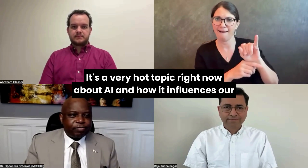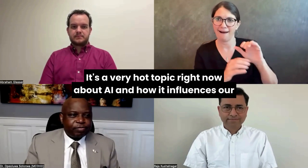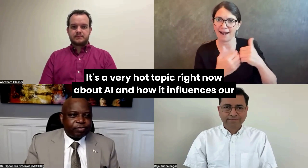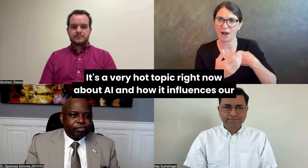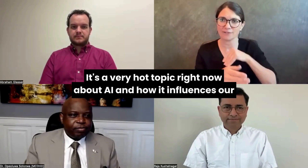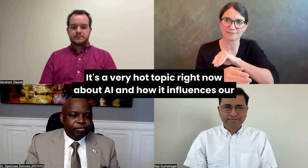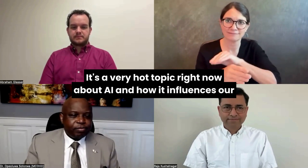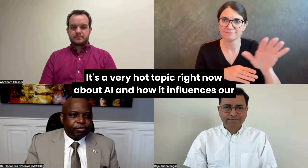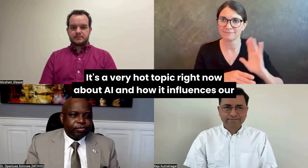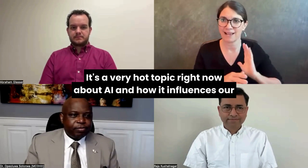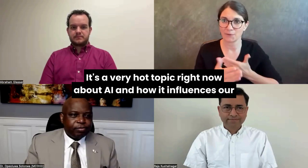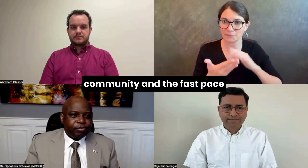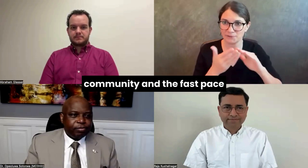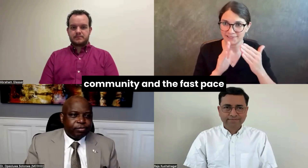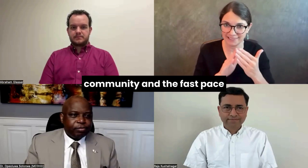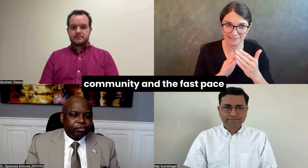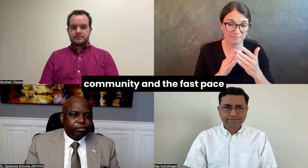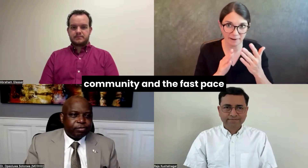community and the fast pace